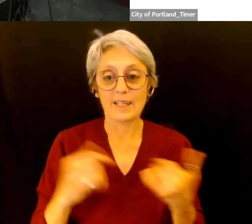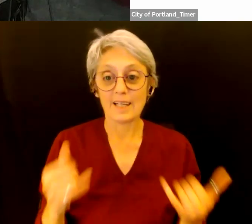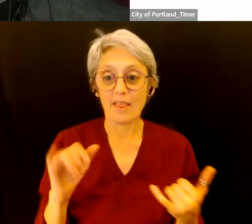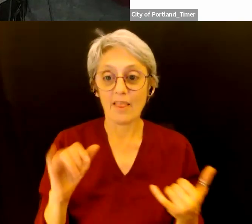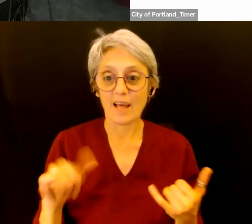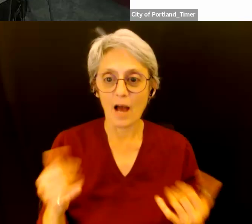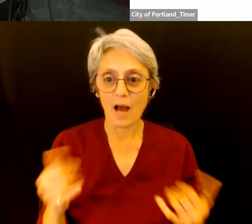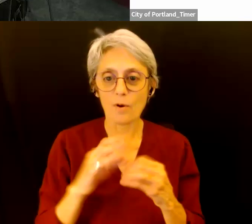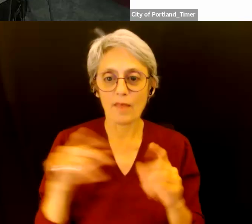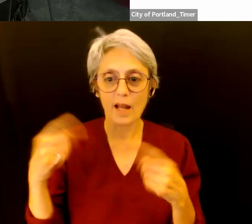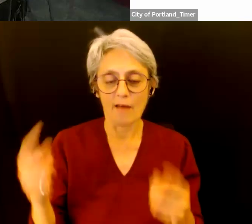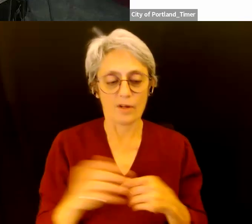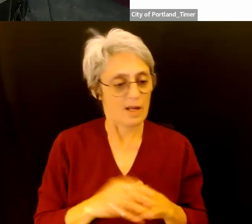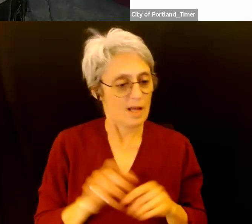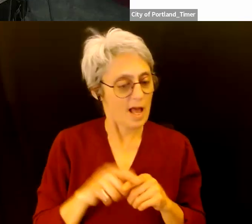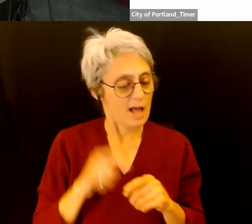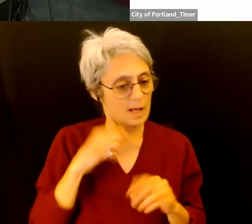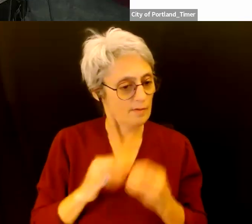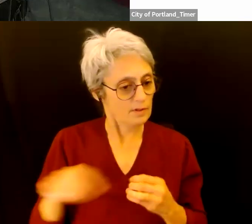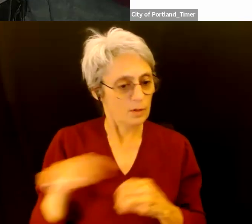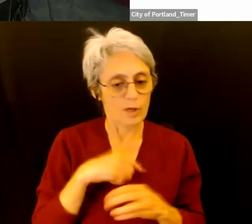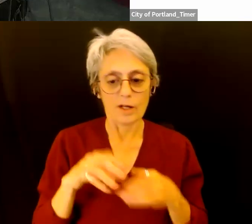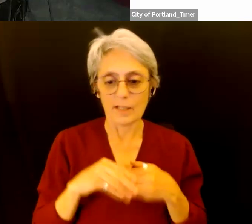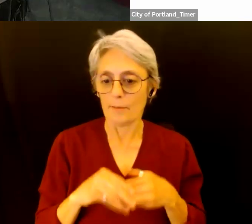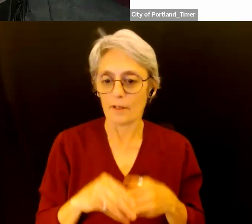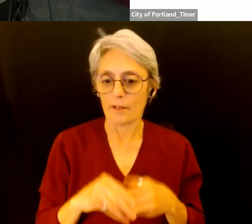As nonprofits, we are nimble in ways the city is not.